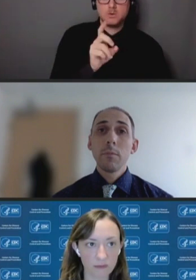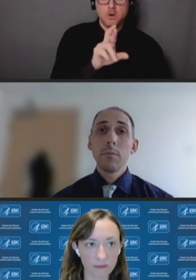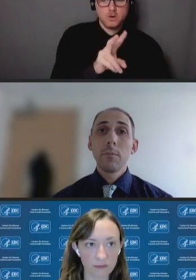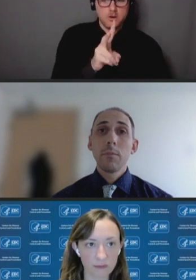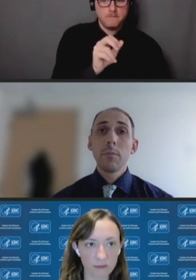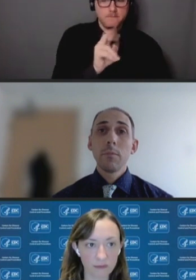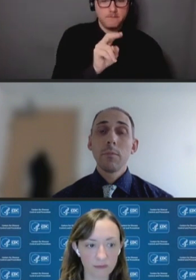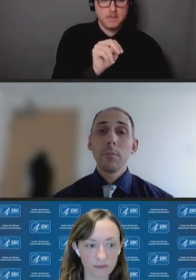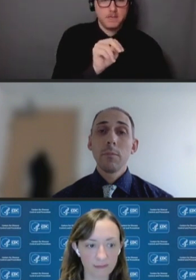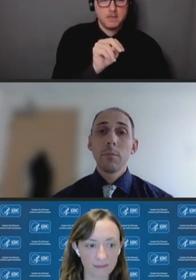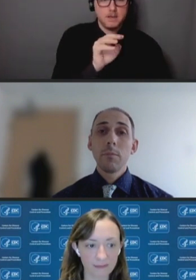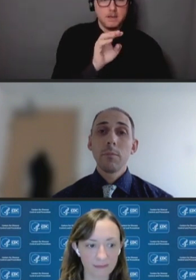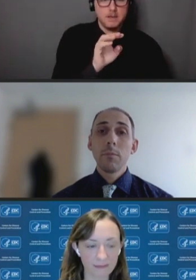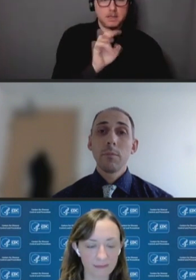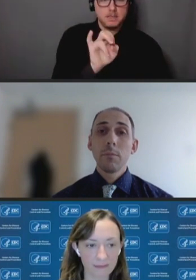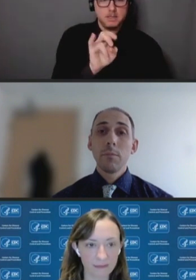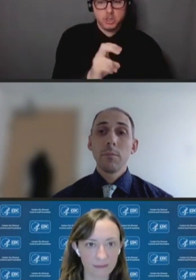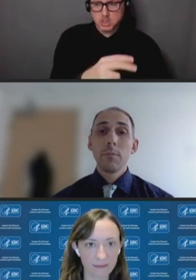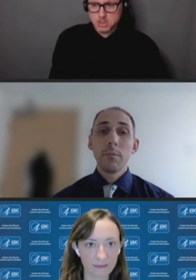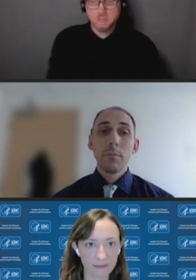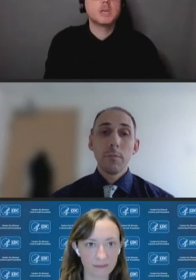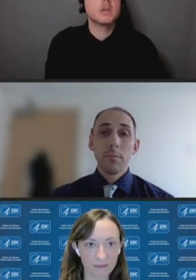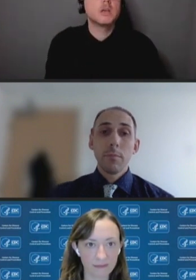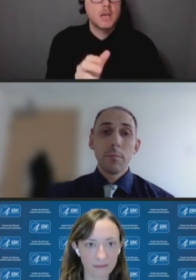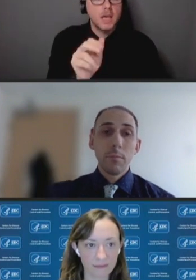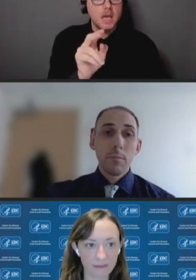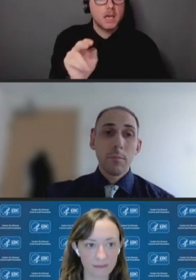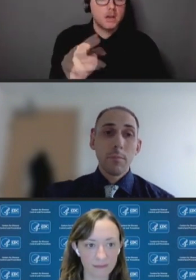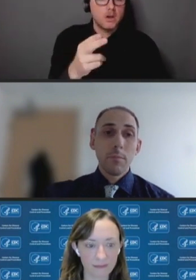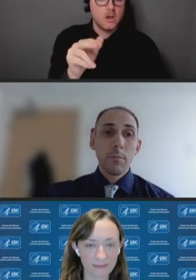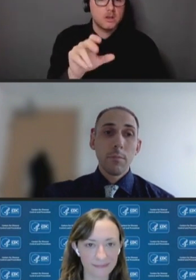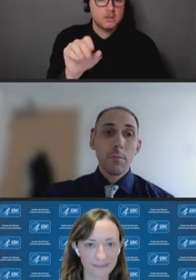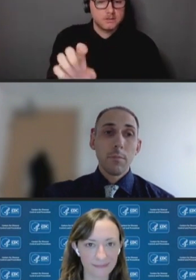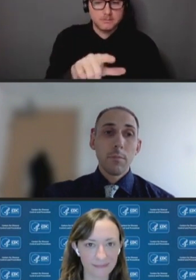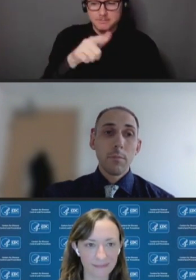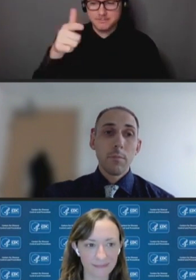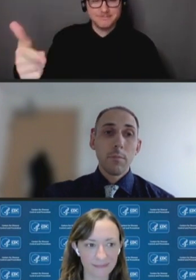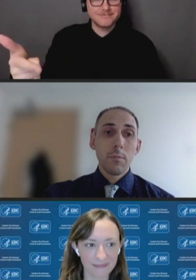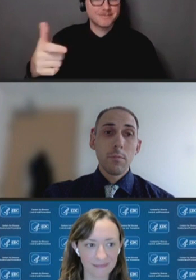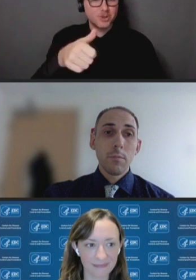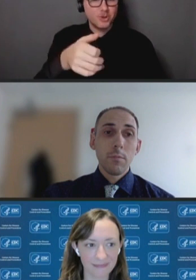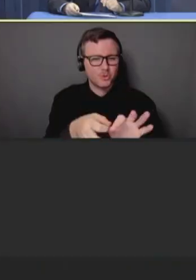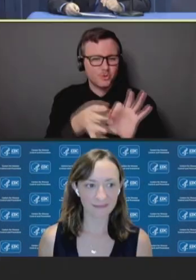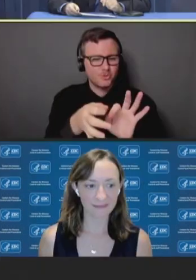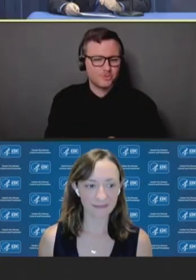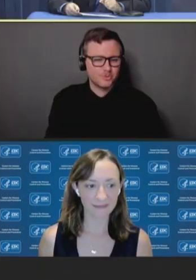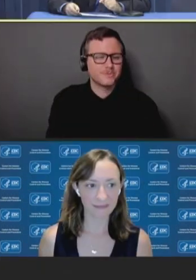Our next presenter is Dr. Anne Hause. Dr. Hause, your slides are up.